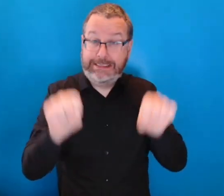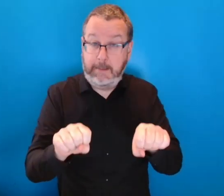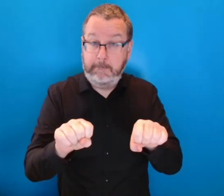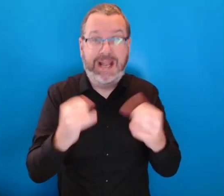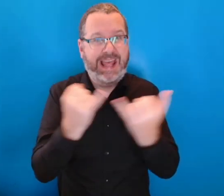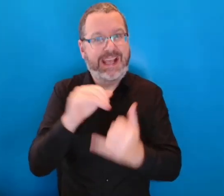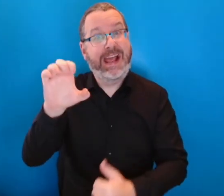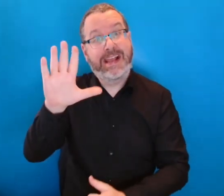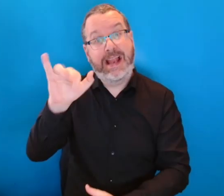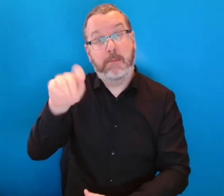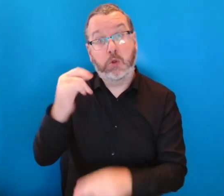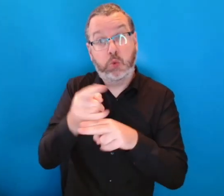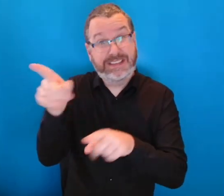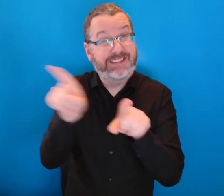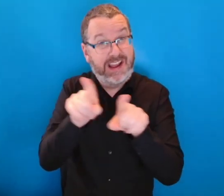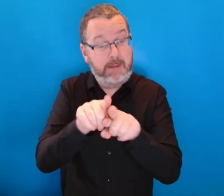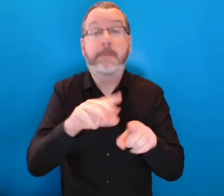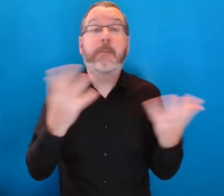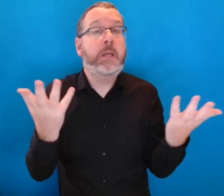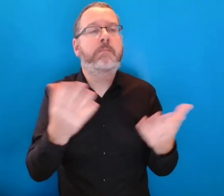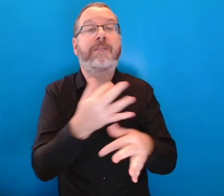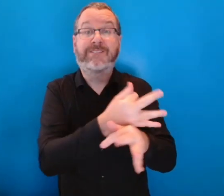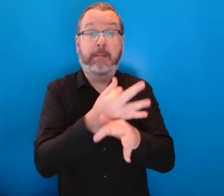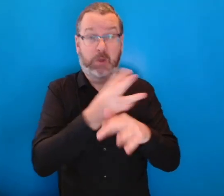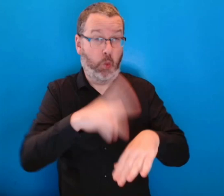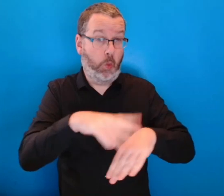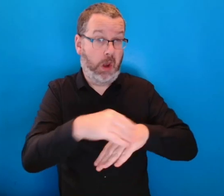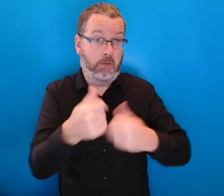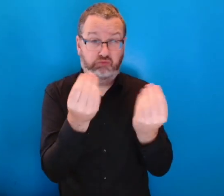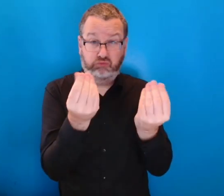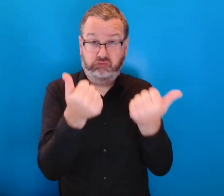that other schools like Claremont had, where well-off families